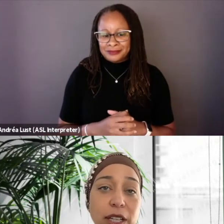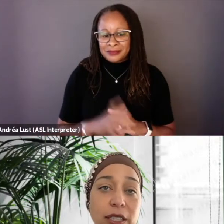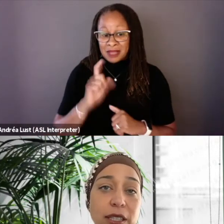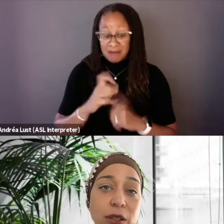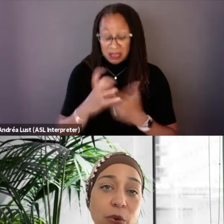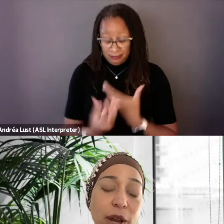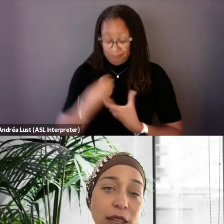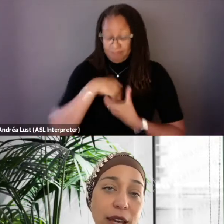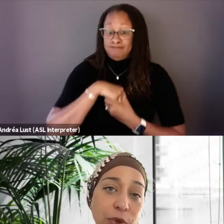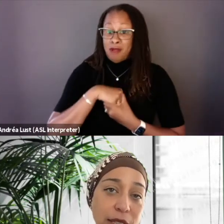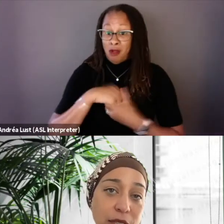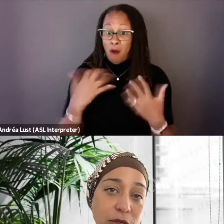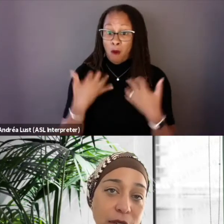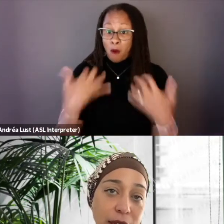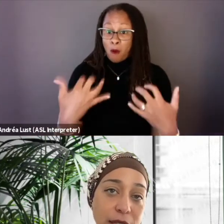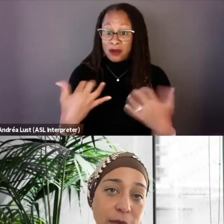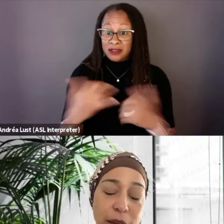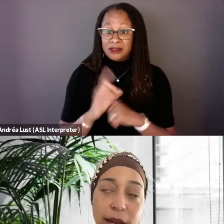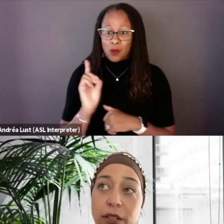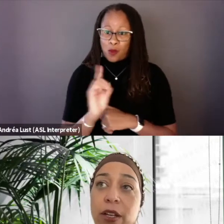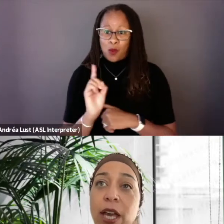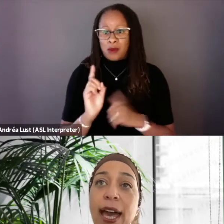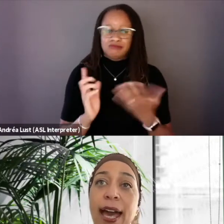in the way that would entertain and inspire.